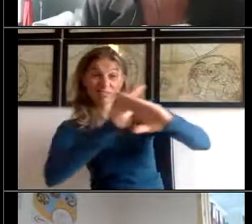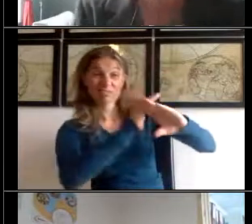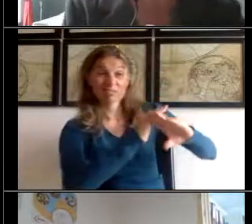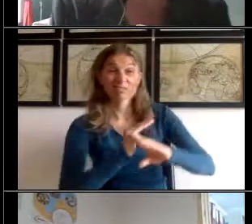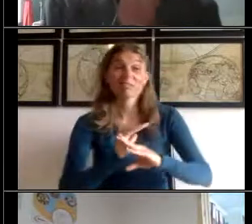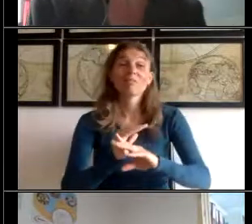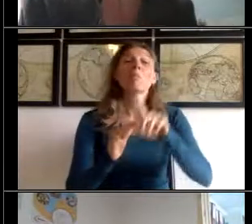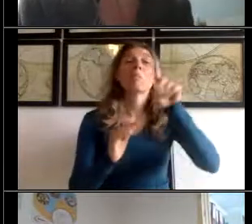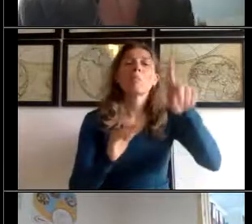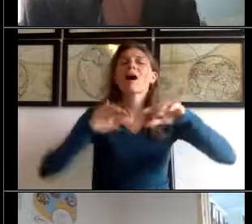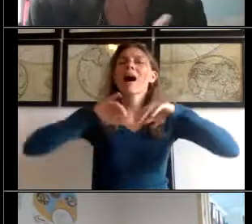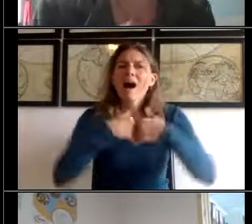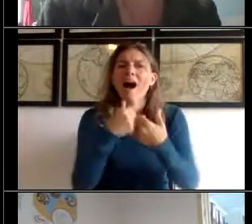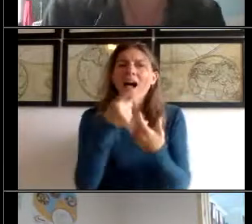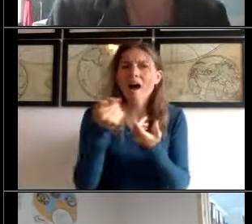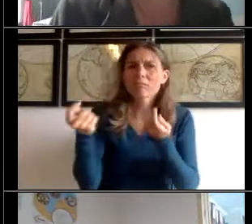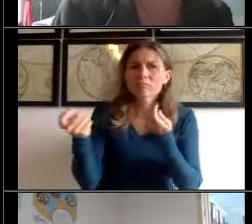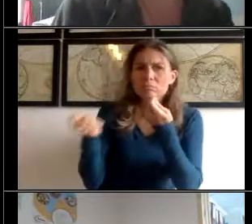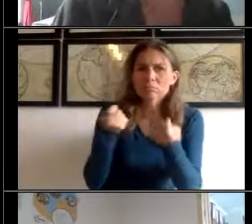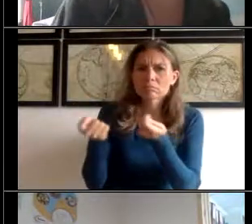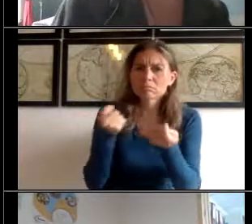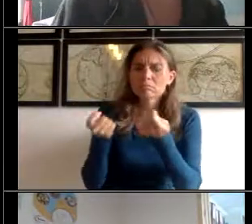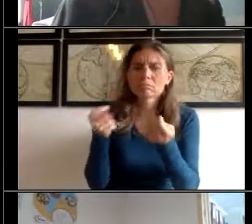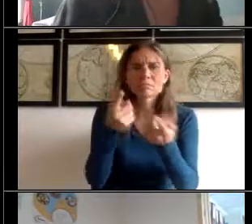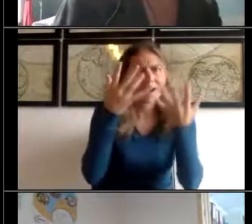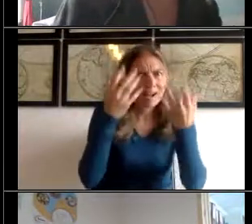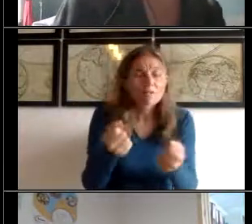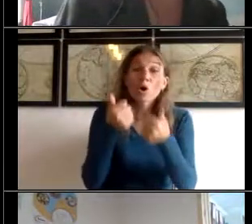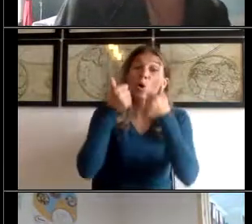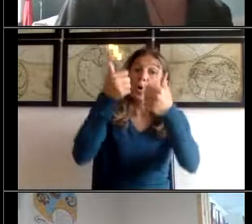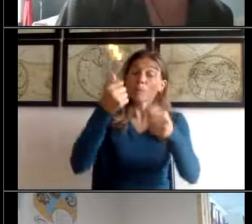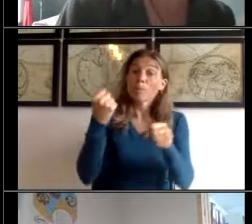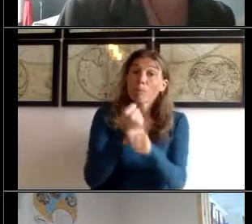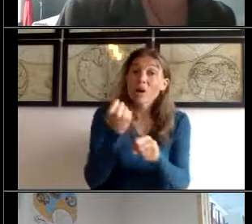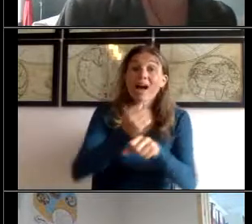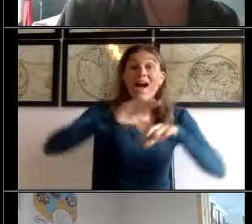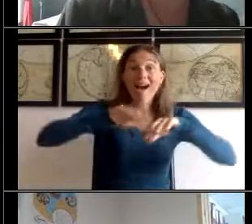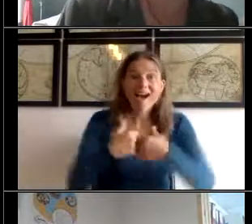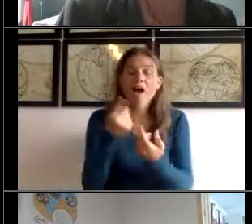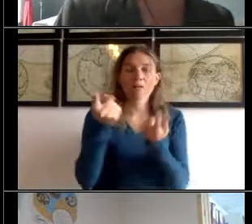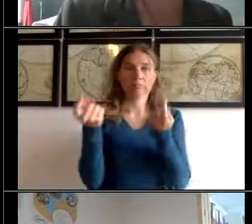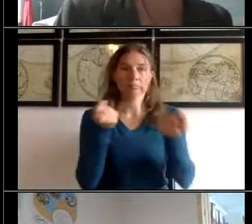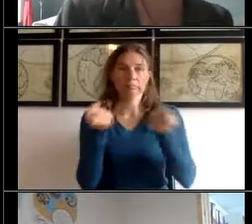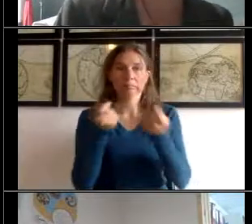Do you have good practices to share around travel restrictions?